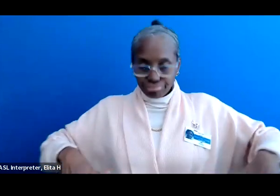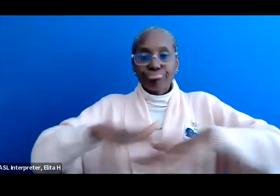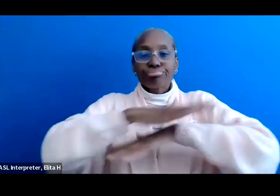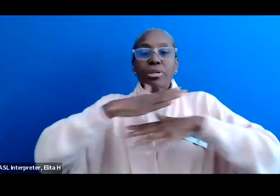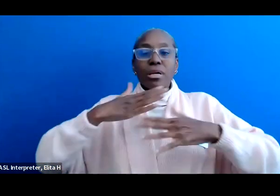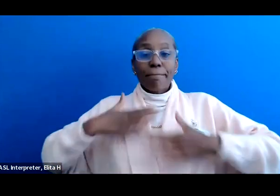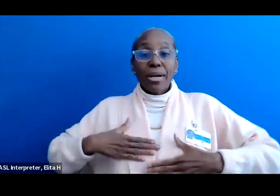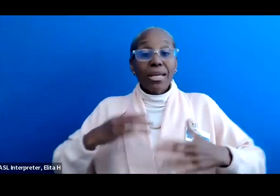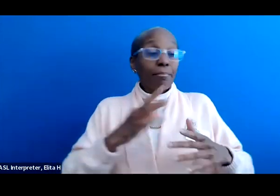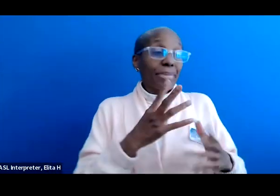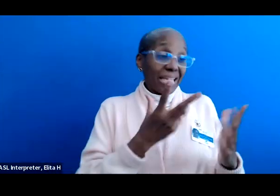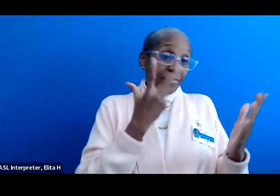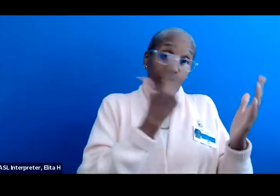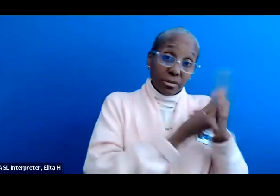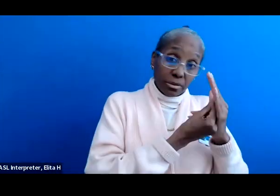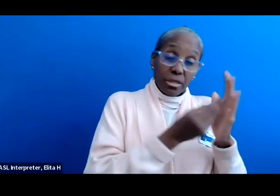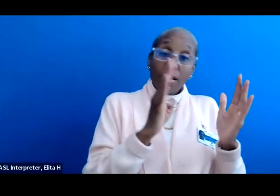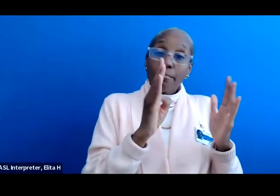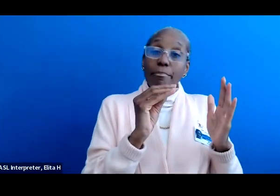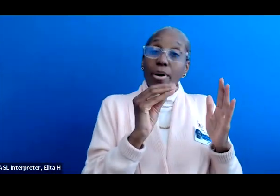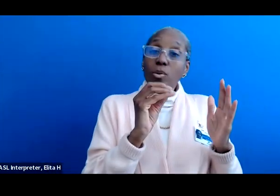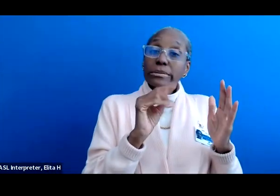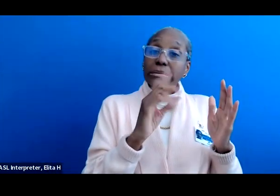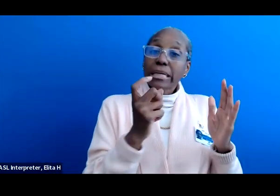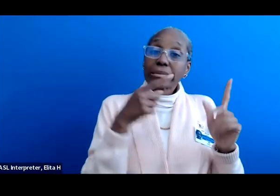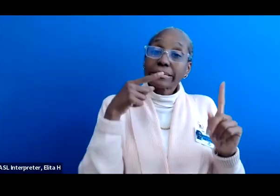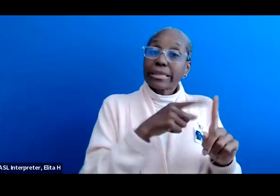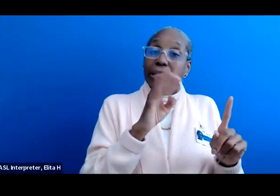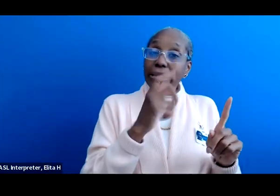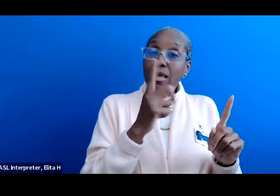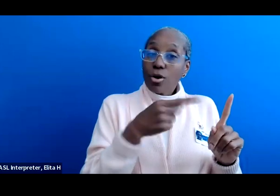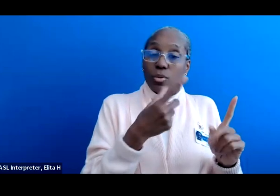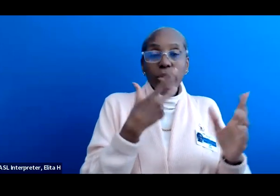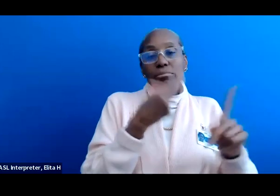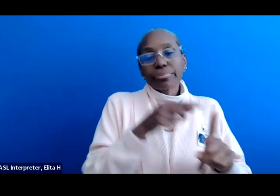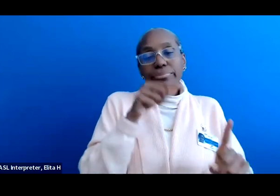But if you take the Botox and say you only need it in your legs, then only the legs are being treated.